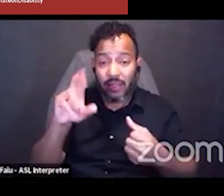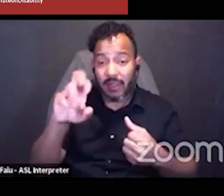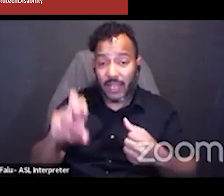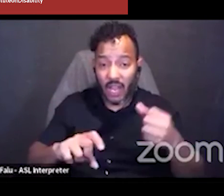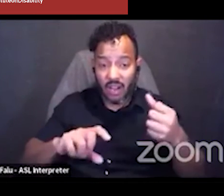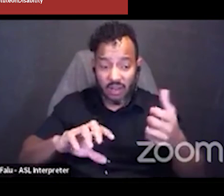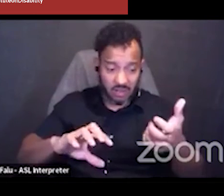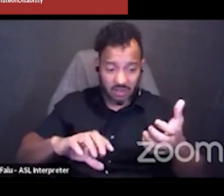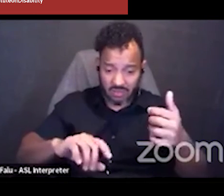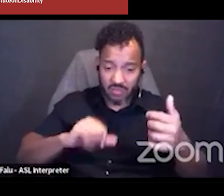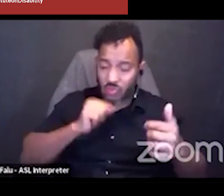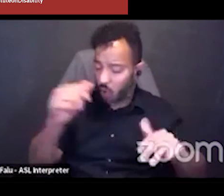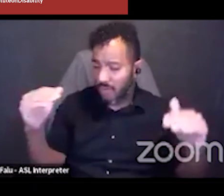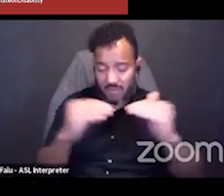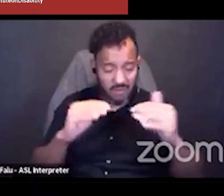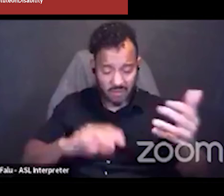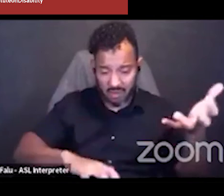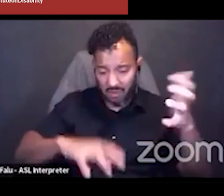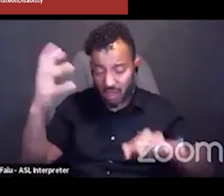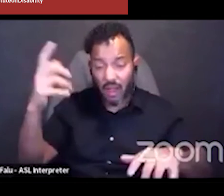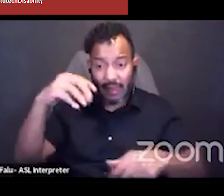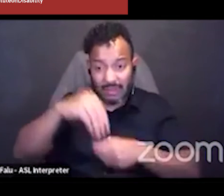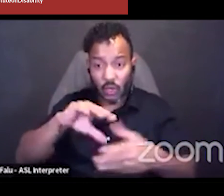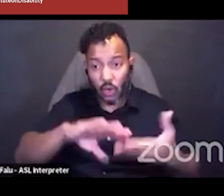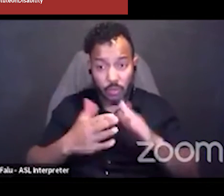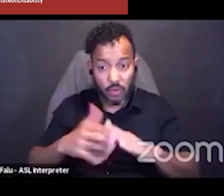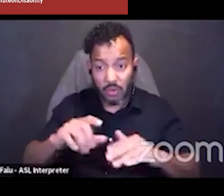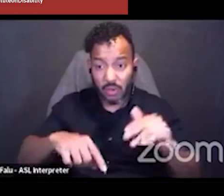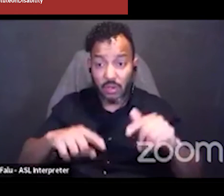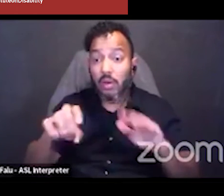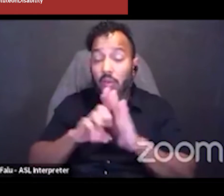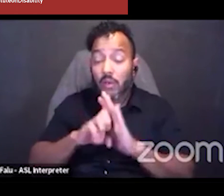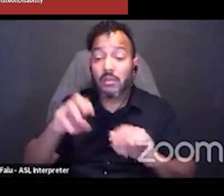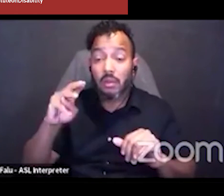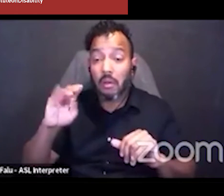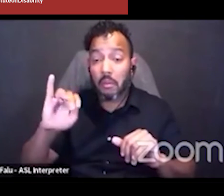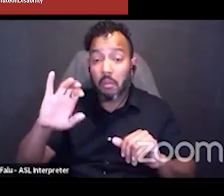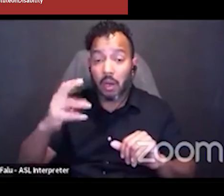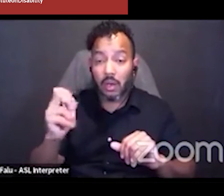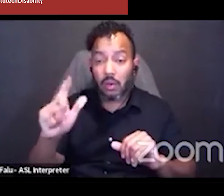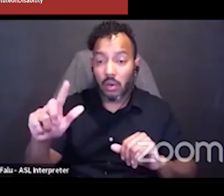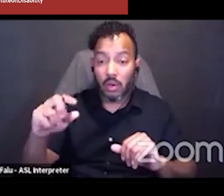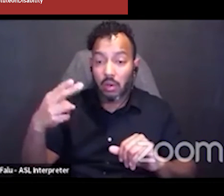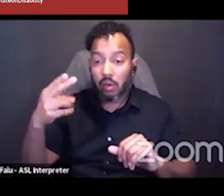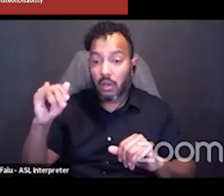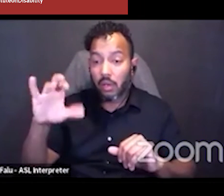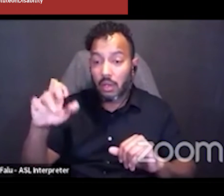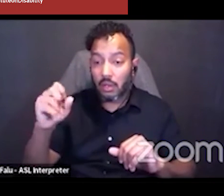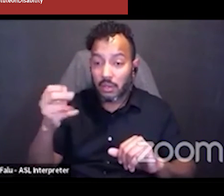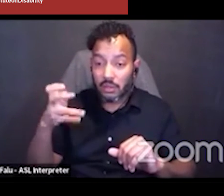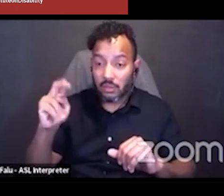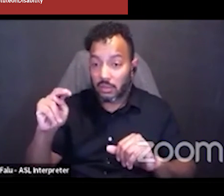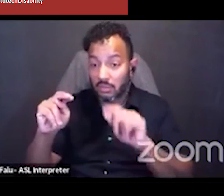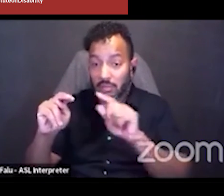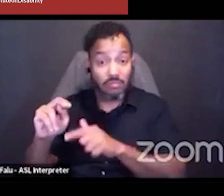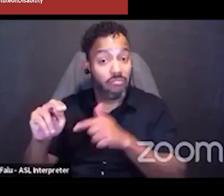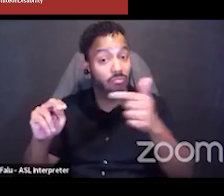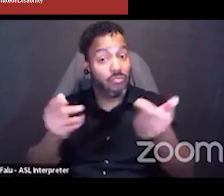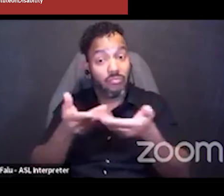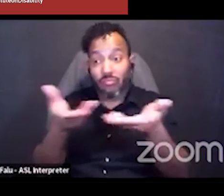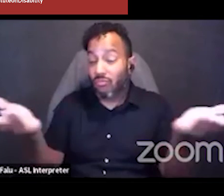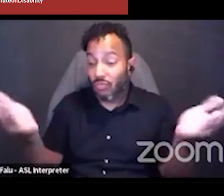And she asks about Michael Hickson I'm wondering I'm going pass it back to you all, maybe we